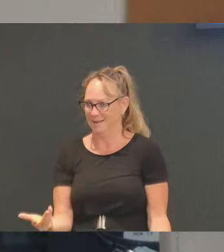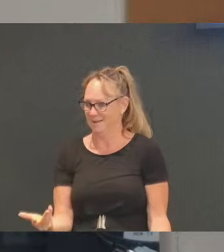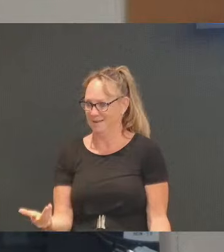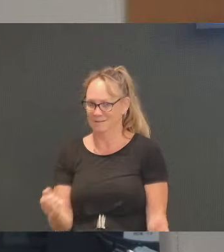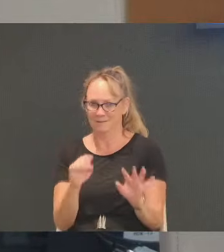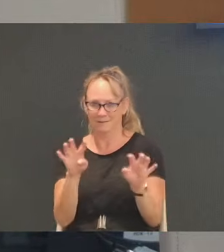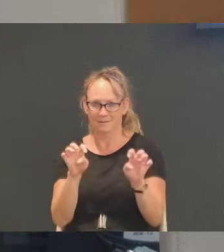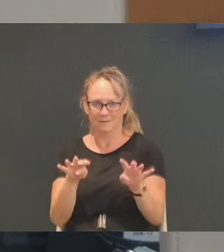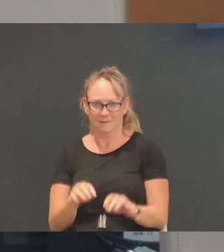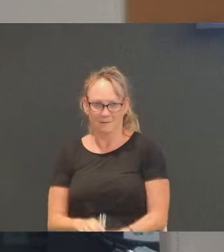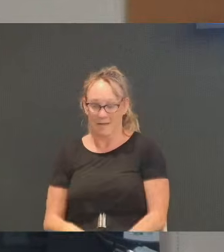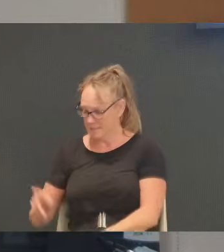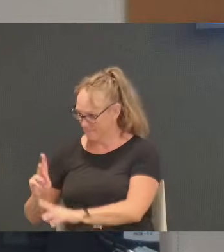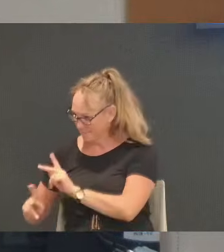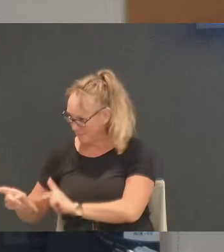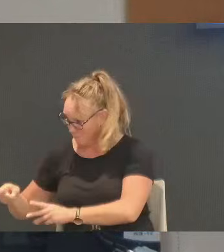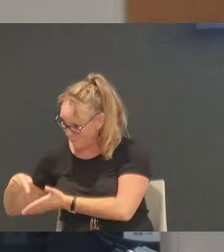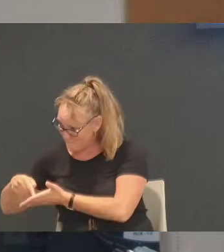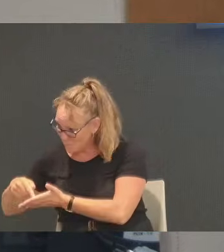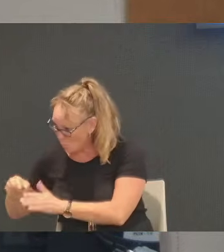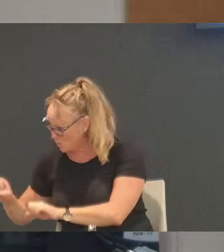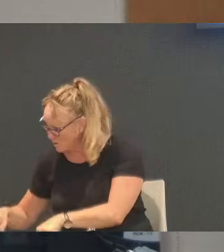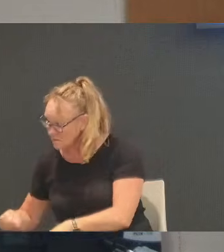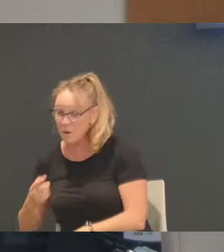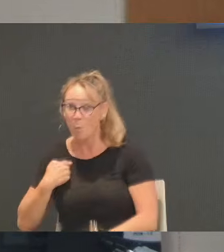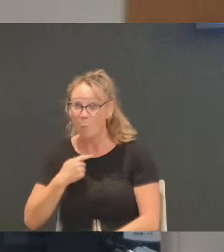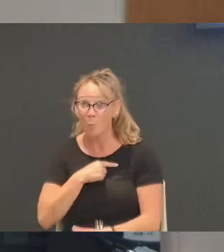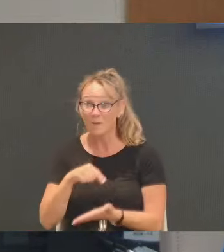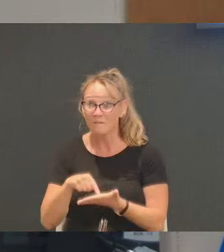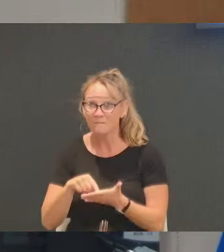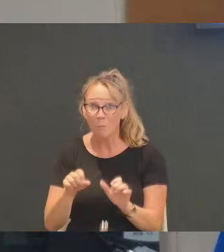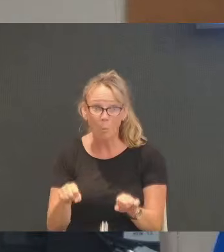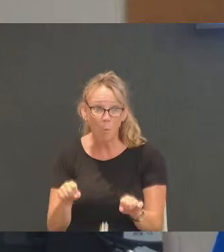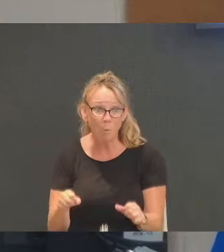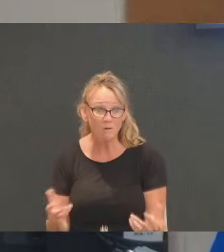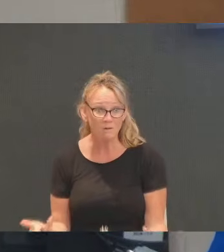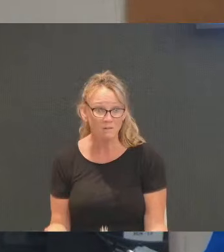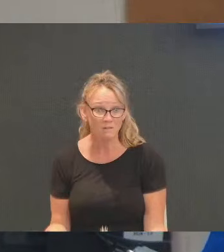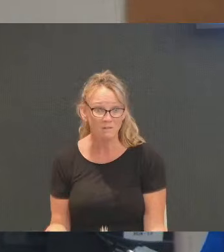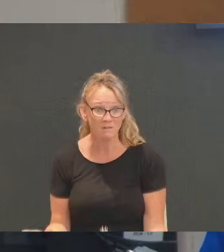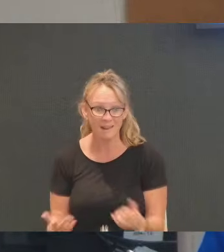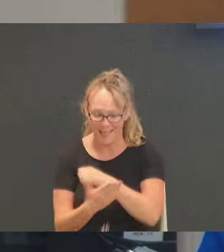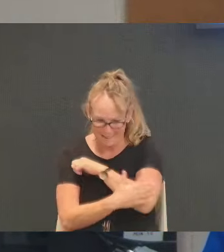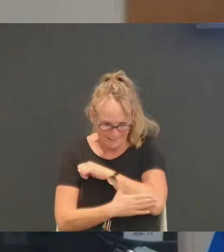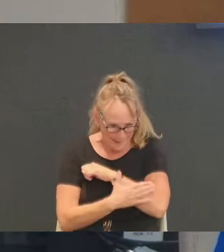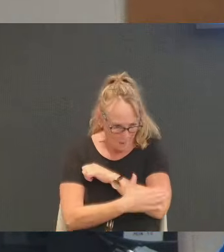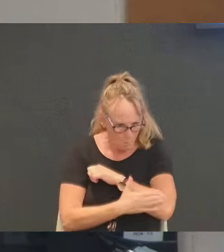the people afford? How much can we afford? Is the economy going to recover? Do we go with something